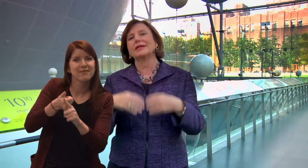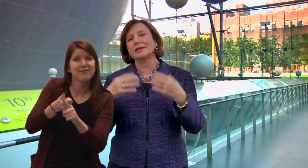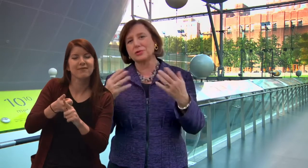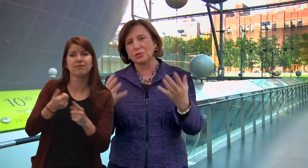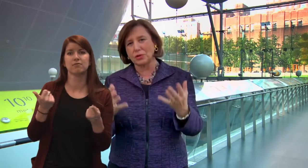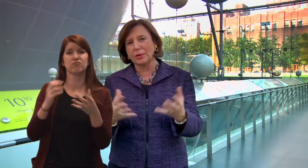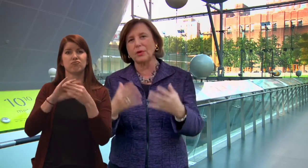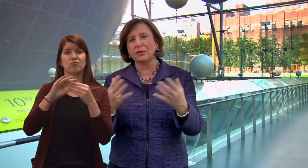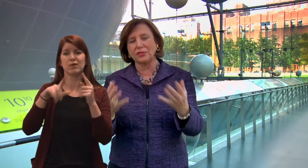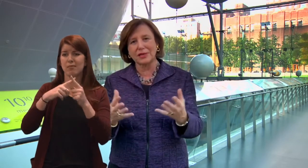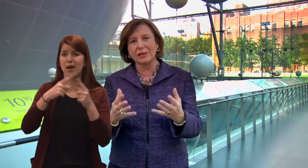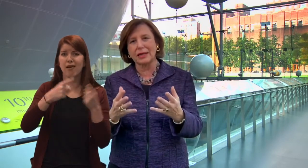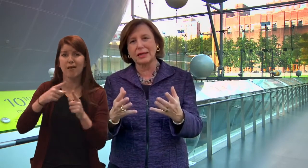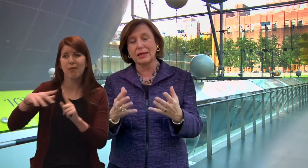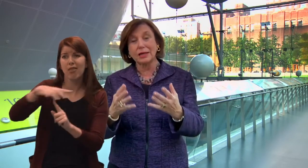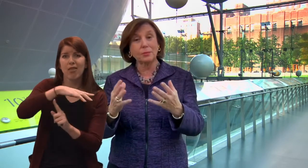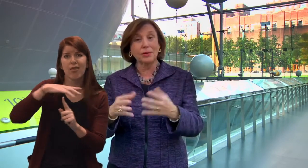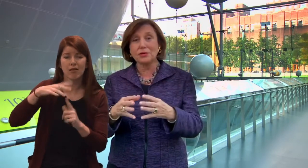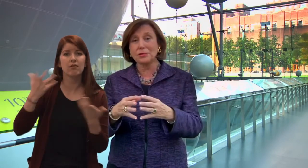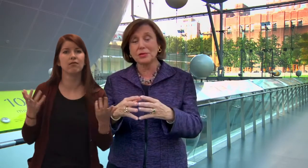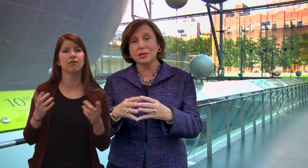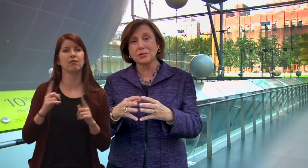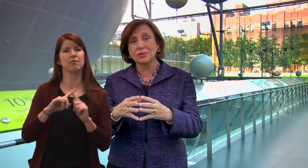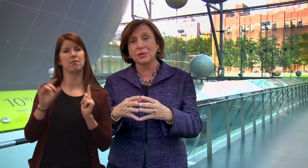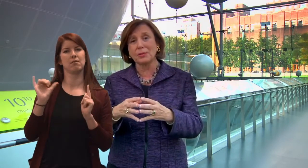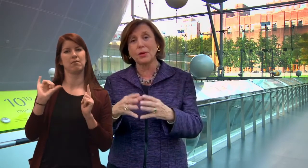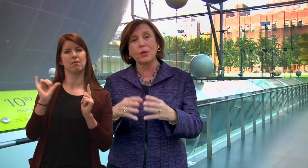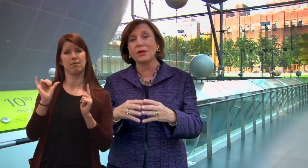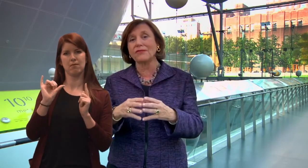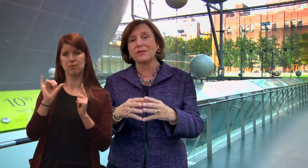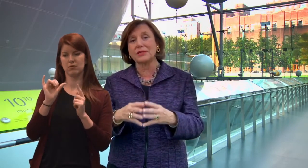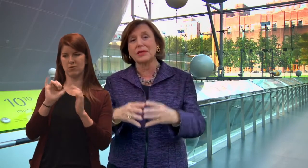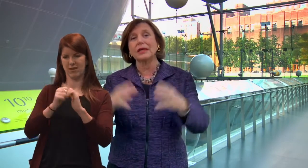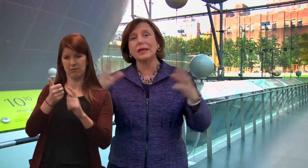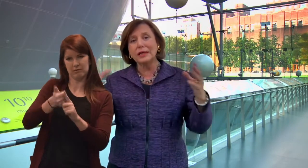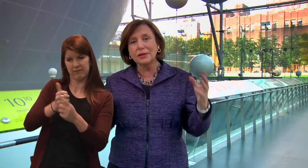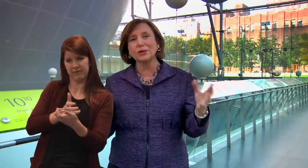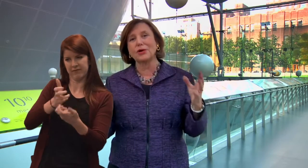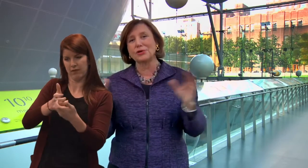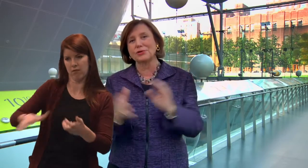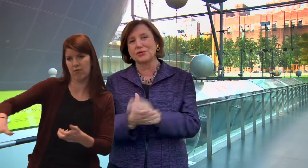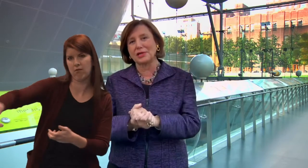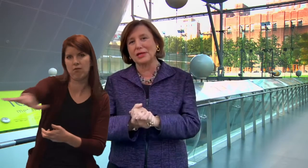it tells a story about all the things like it, but it also tells a story about where it fits in the larger scheme.